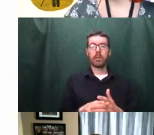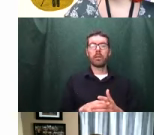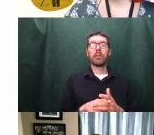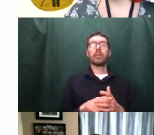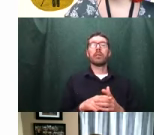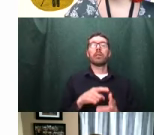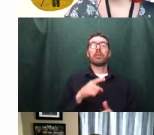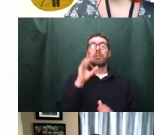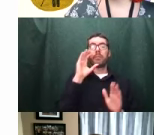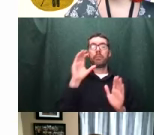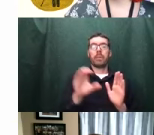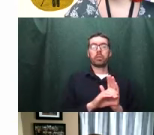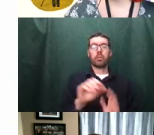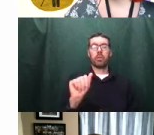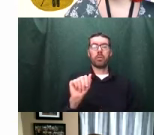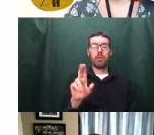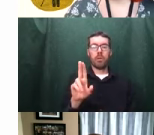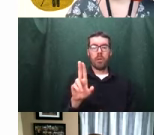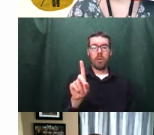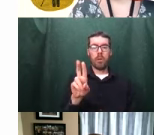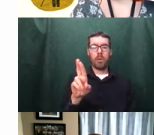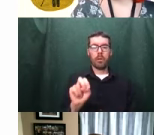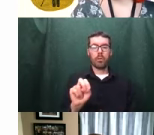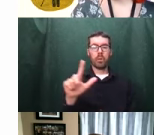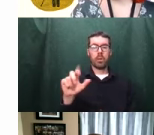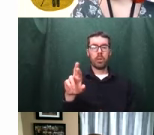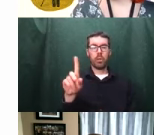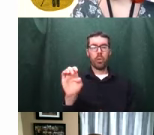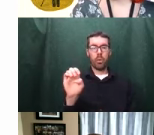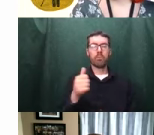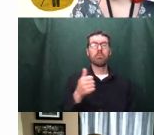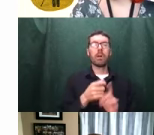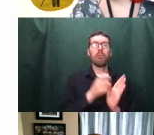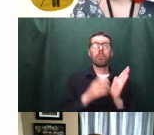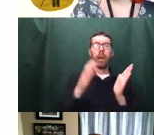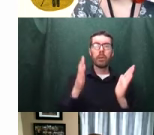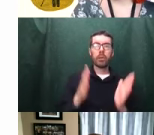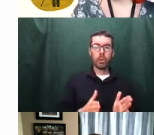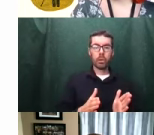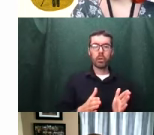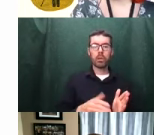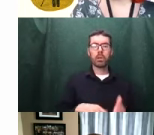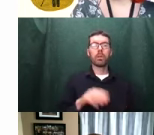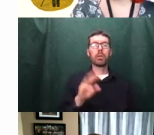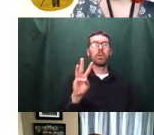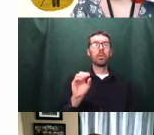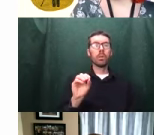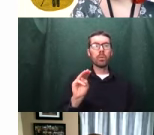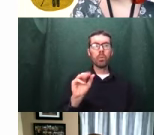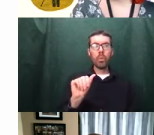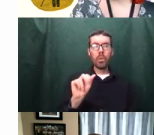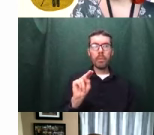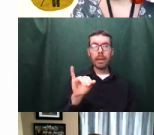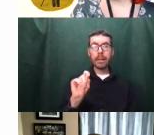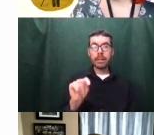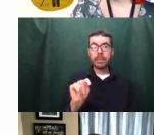of Audrey Lord who is a writer, womanist and civil rights activist with one of her quotes